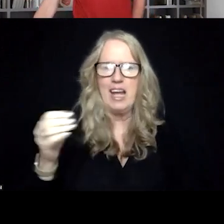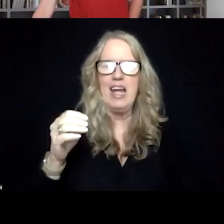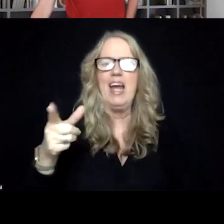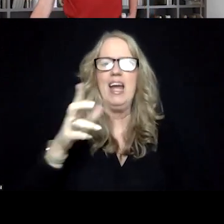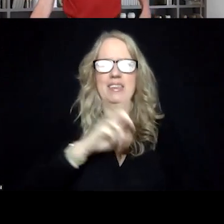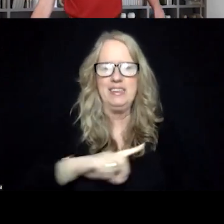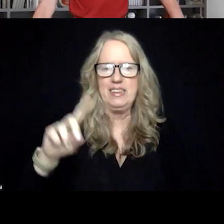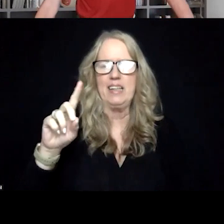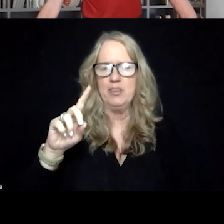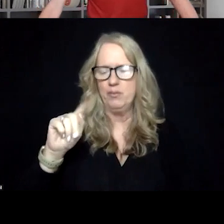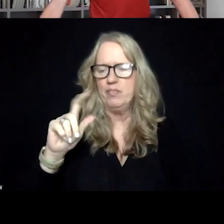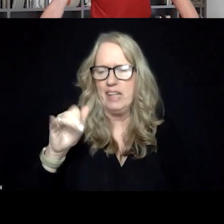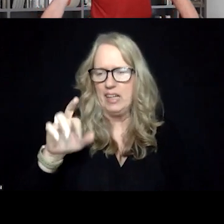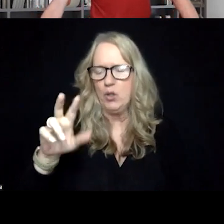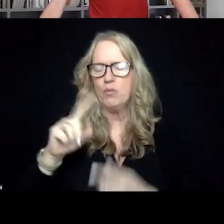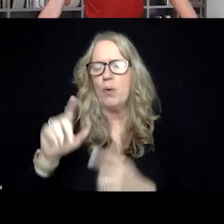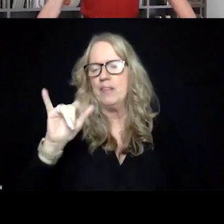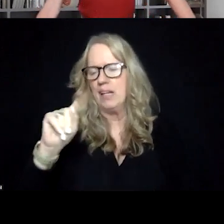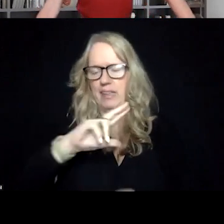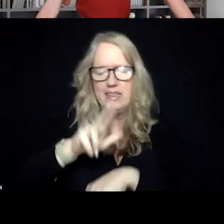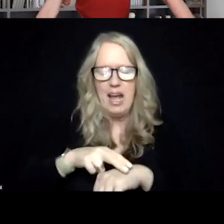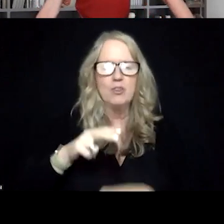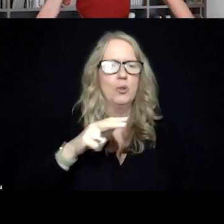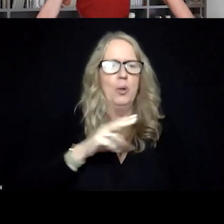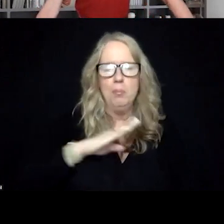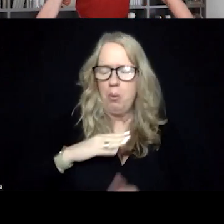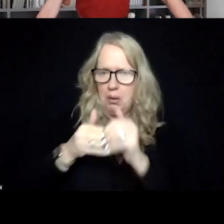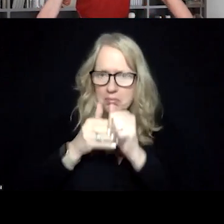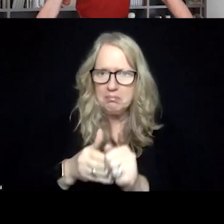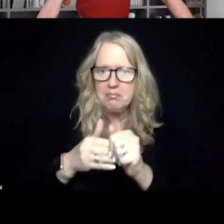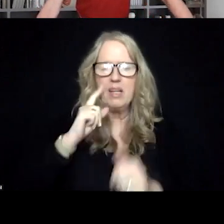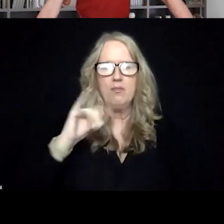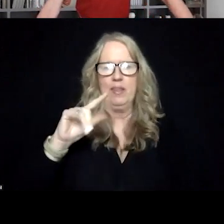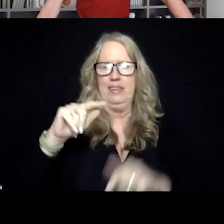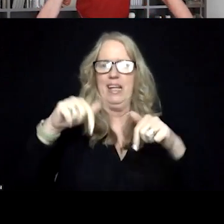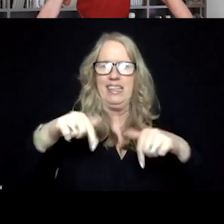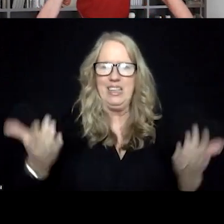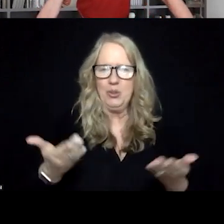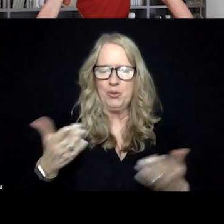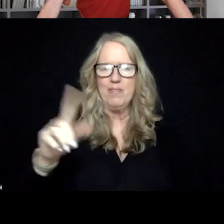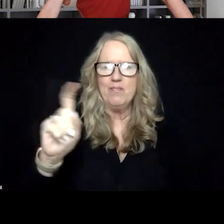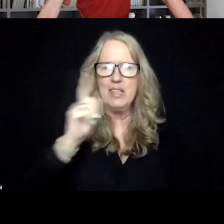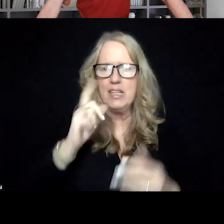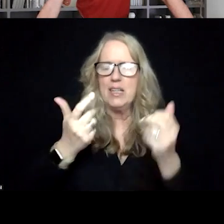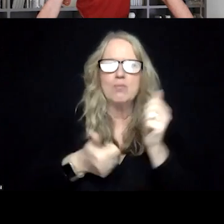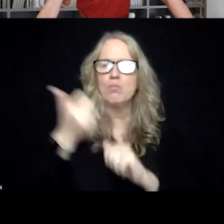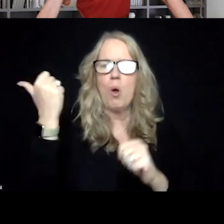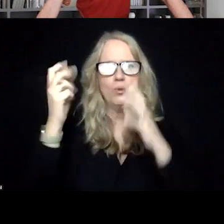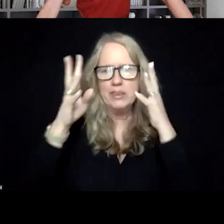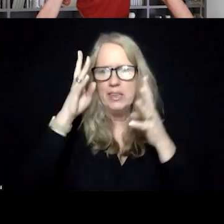THE CIT INTERNATIONAL BOARD AND HAVING LED THE TEAM IN PHOENIX WITH SOME OF THE MOST INNOVATIVE TEAMS IN THE COUNTRY.